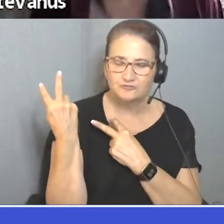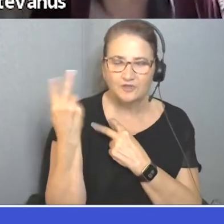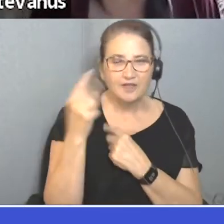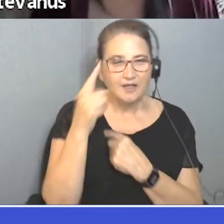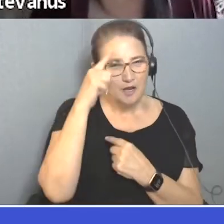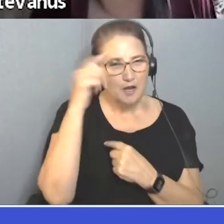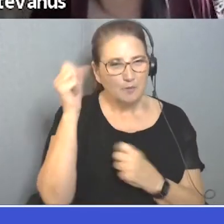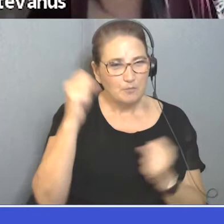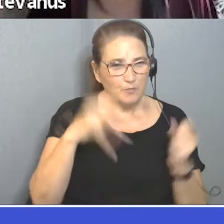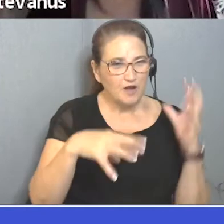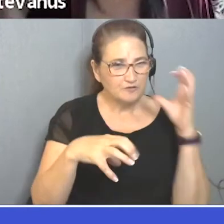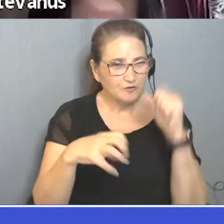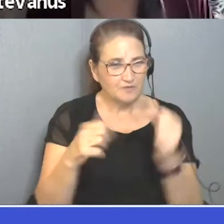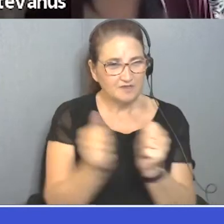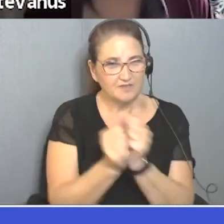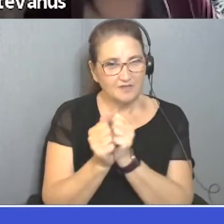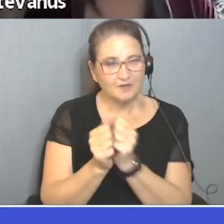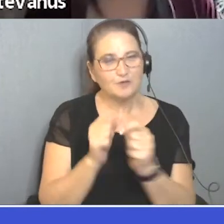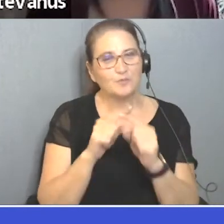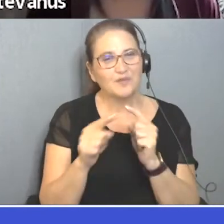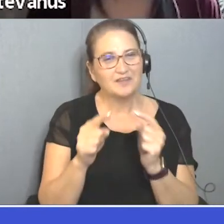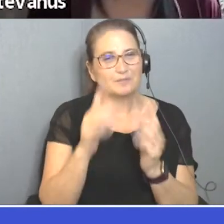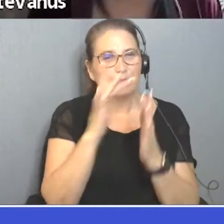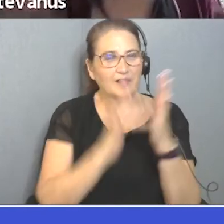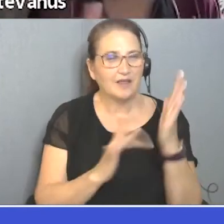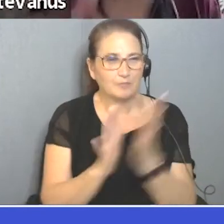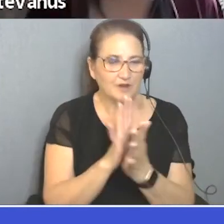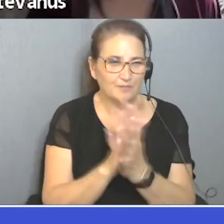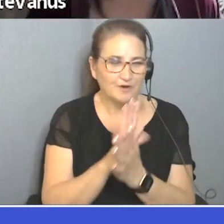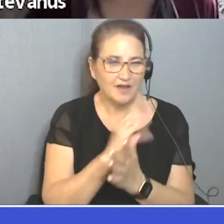But you will need blank sheets of paper, and something to write with.